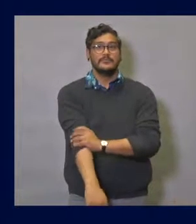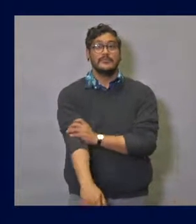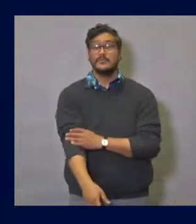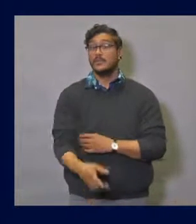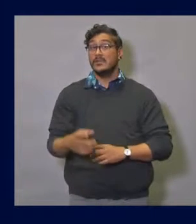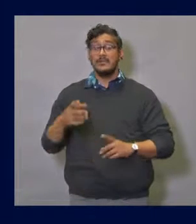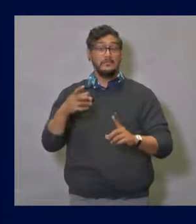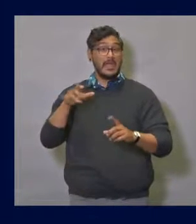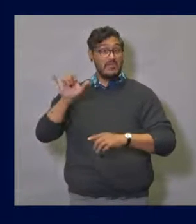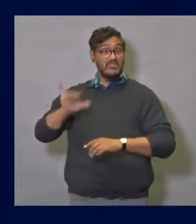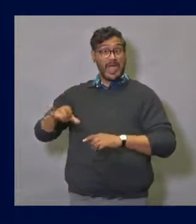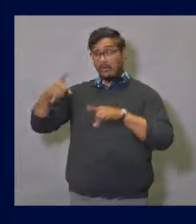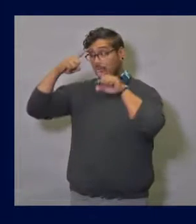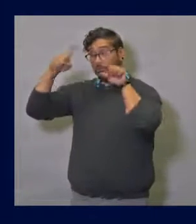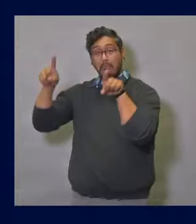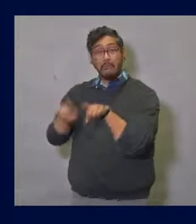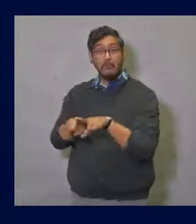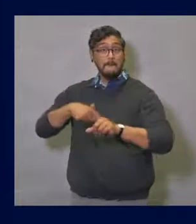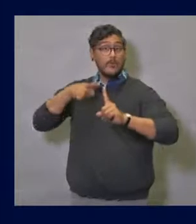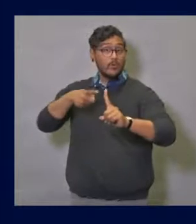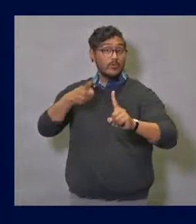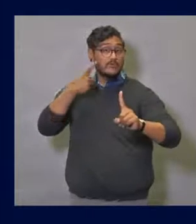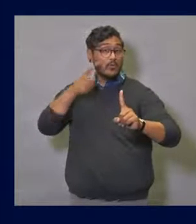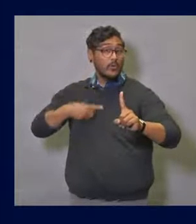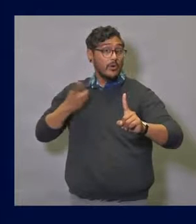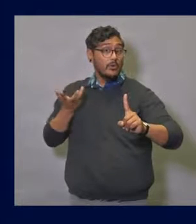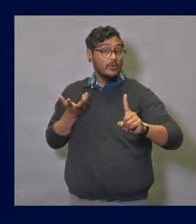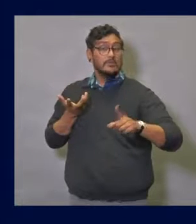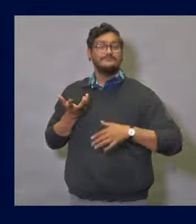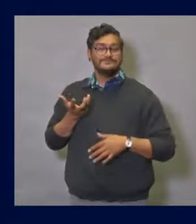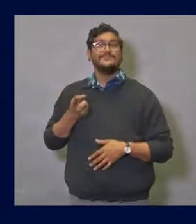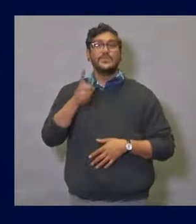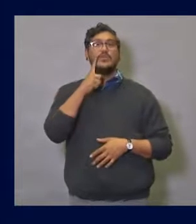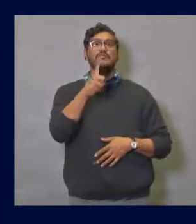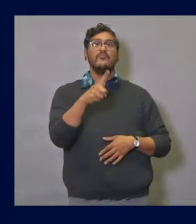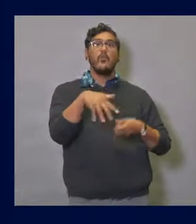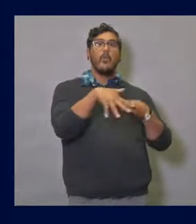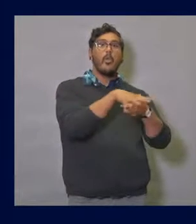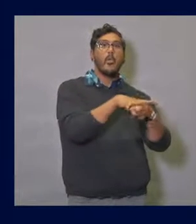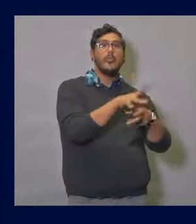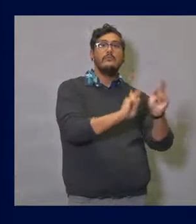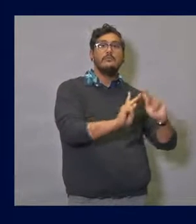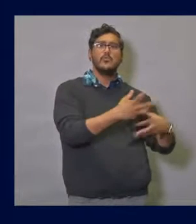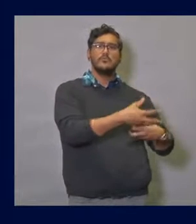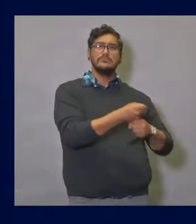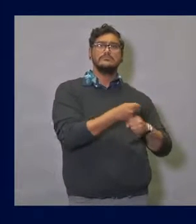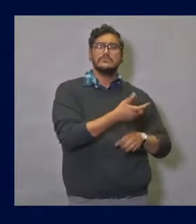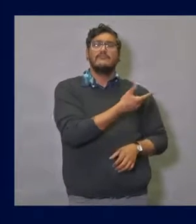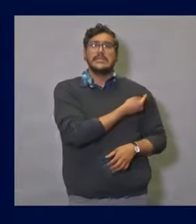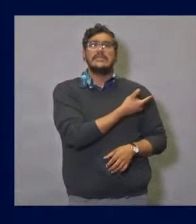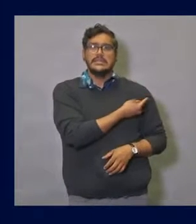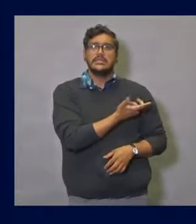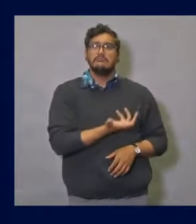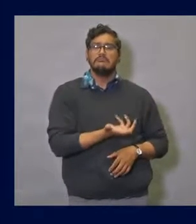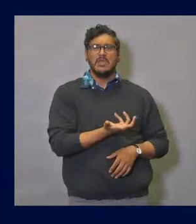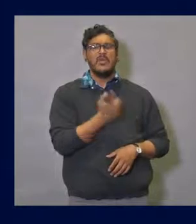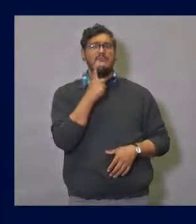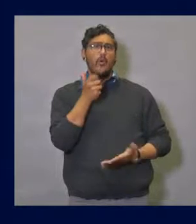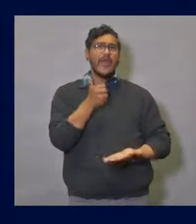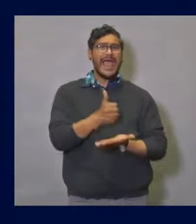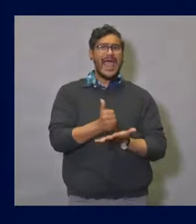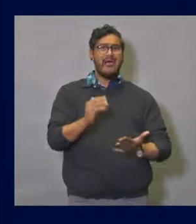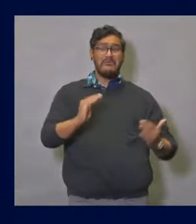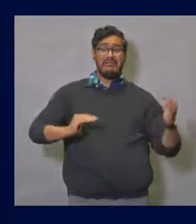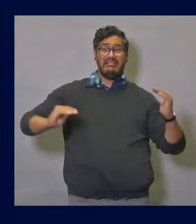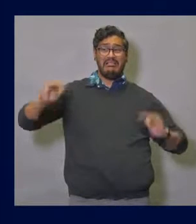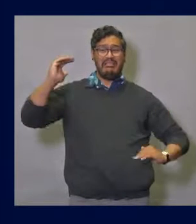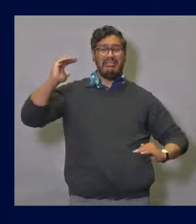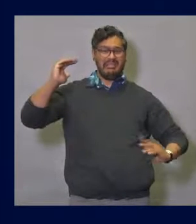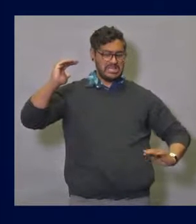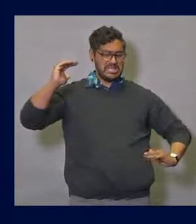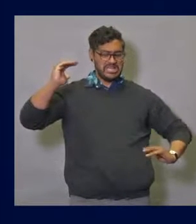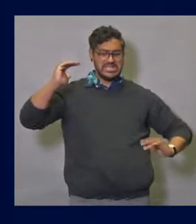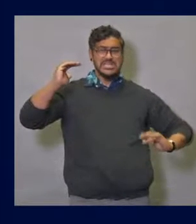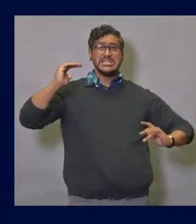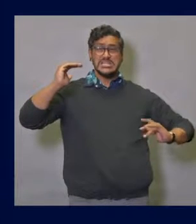AFECTADAS Y CON MÁS BAJAS TASAS